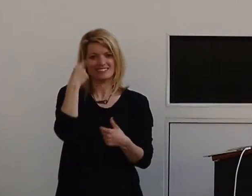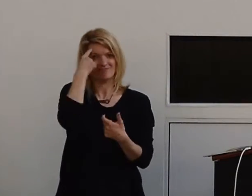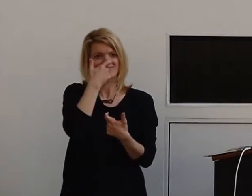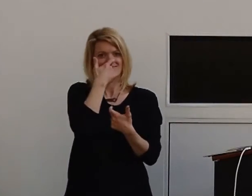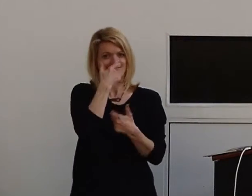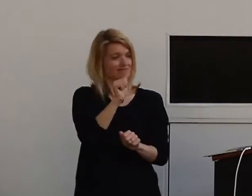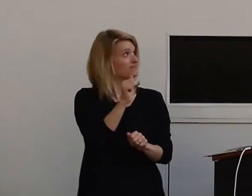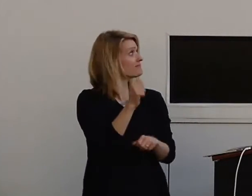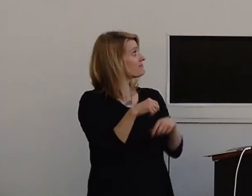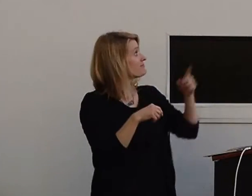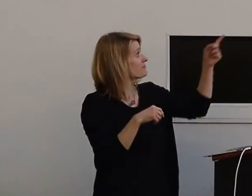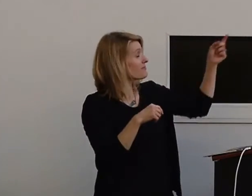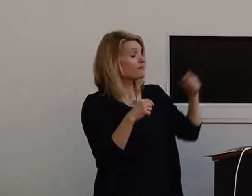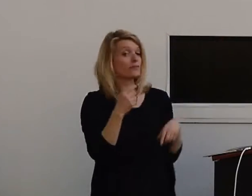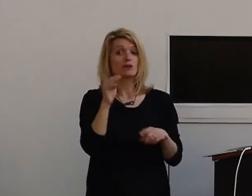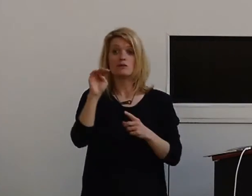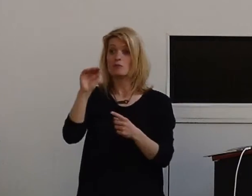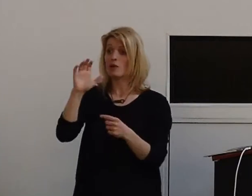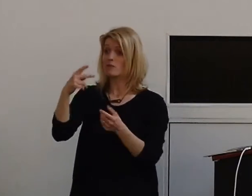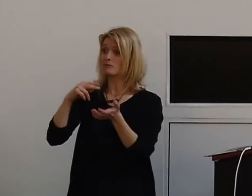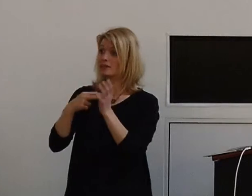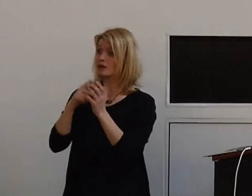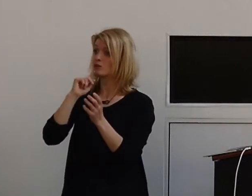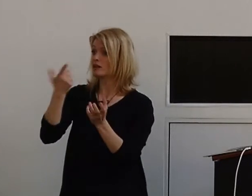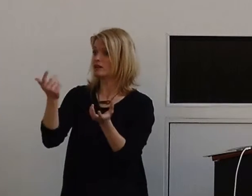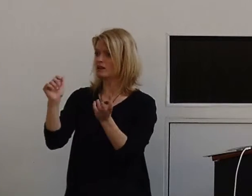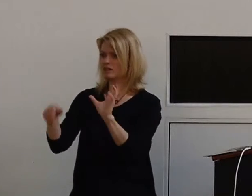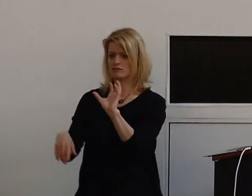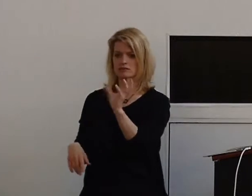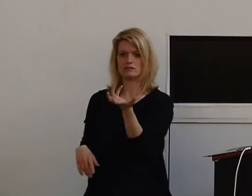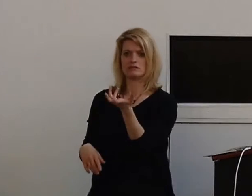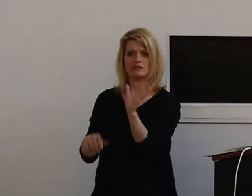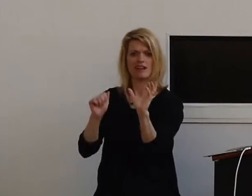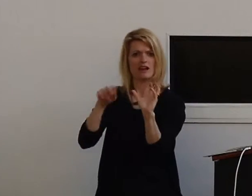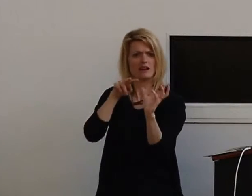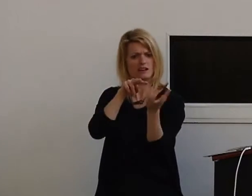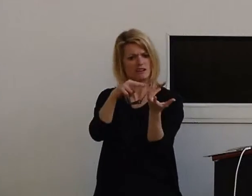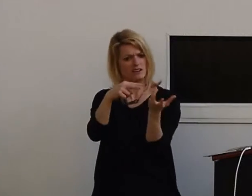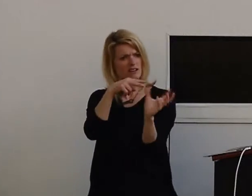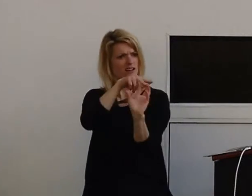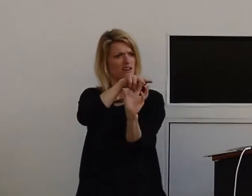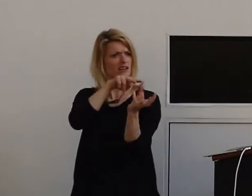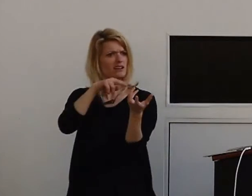I'd like to show you this example of how the system works. With motion capture,